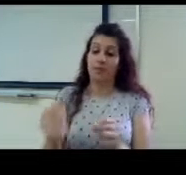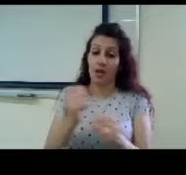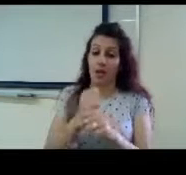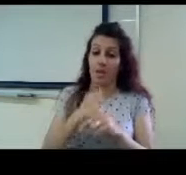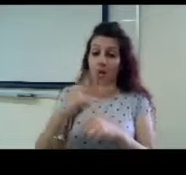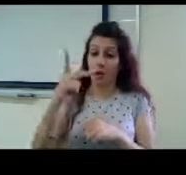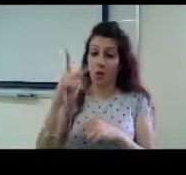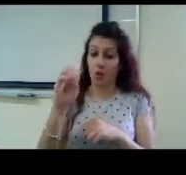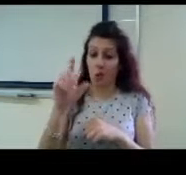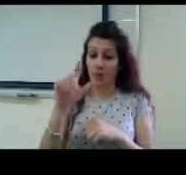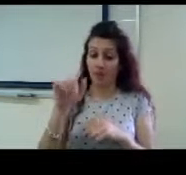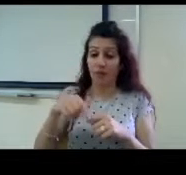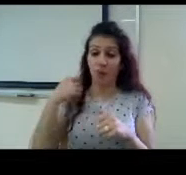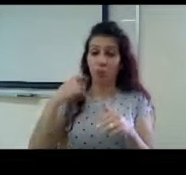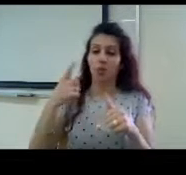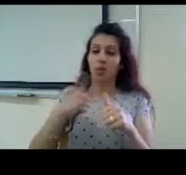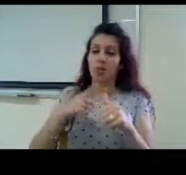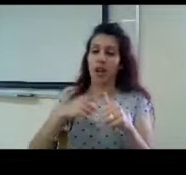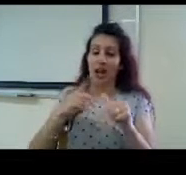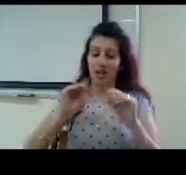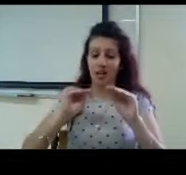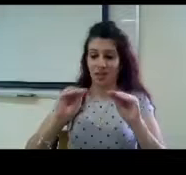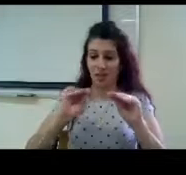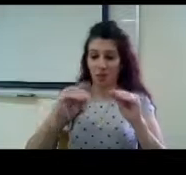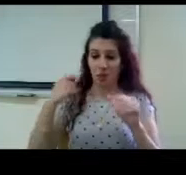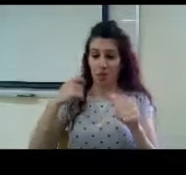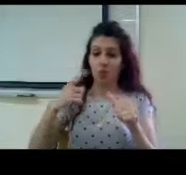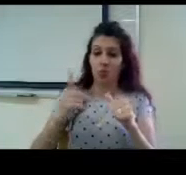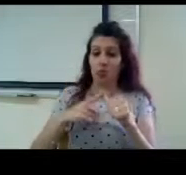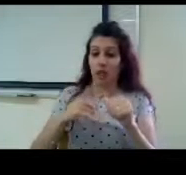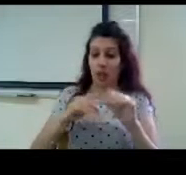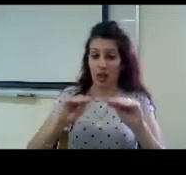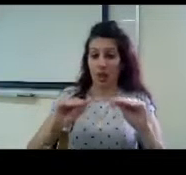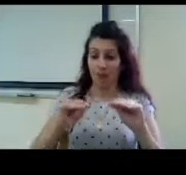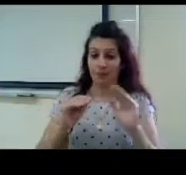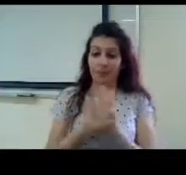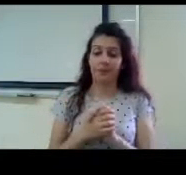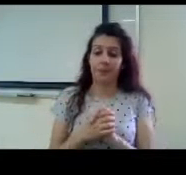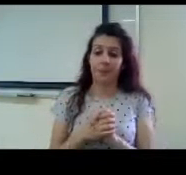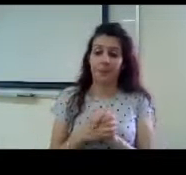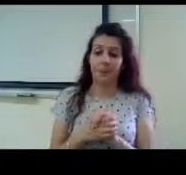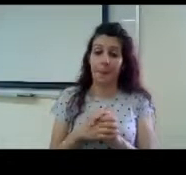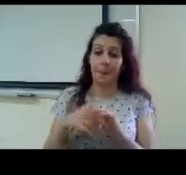so we and and the fact that we were using the colibri platform as Lauren